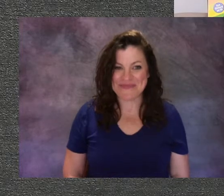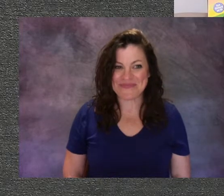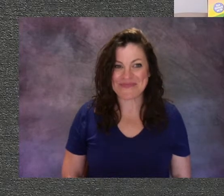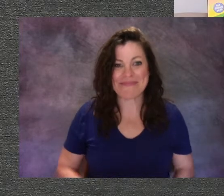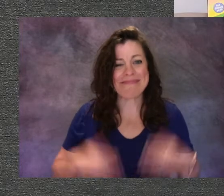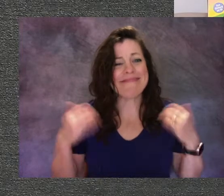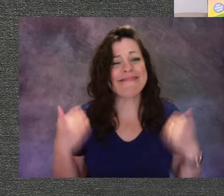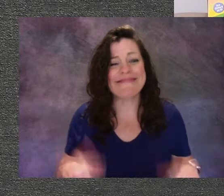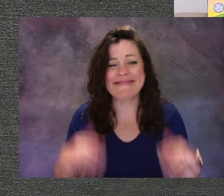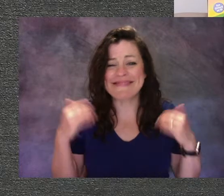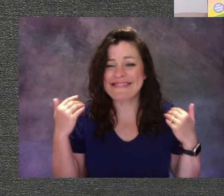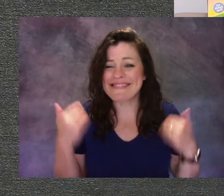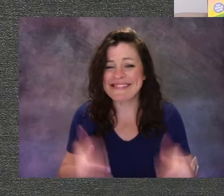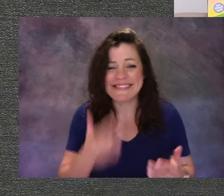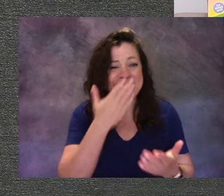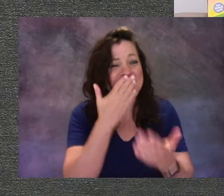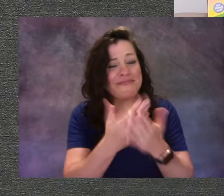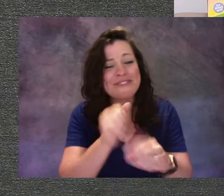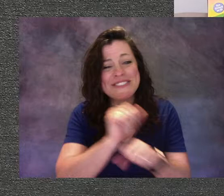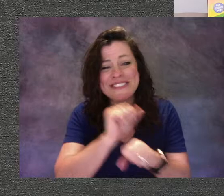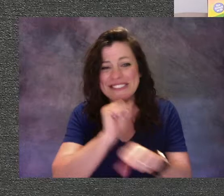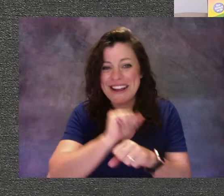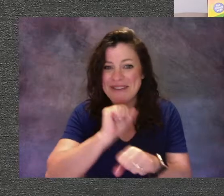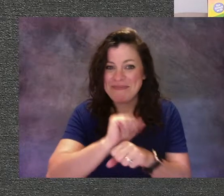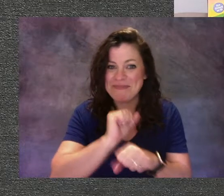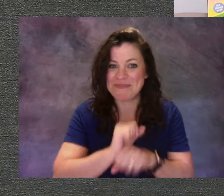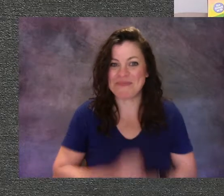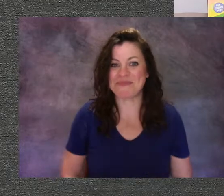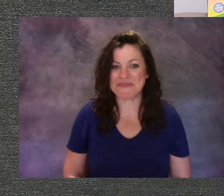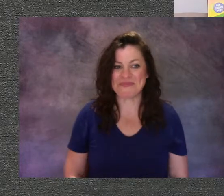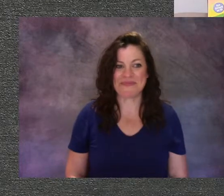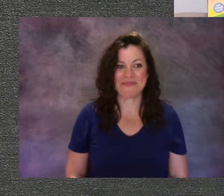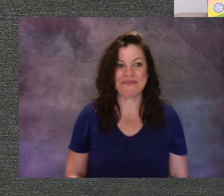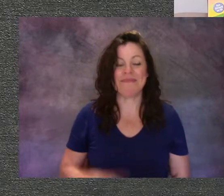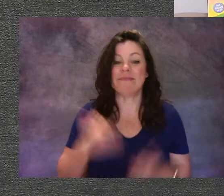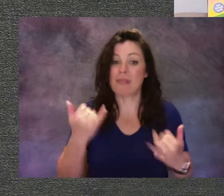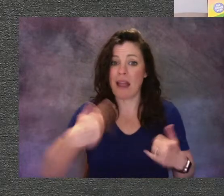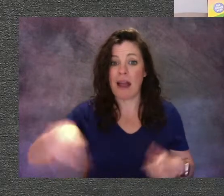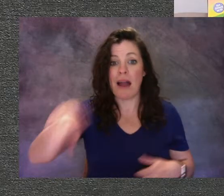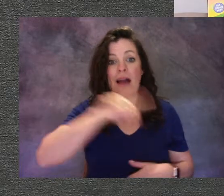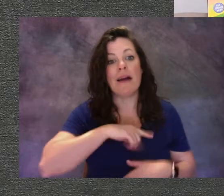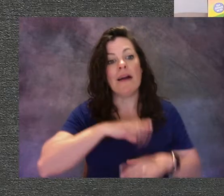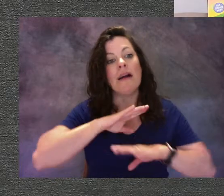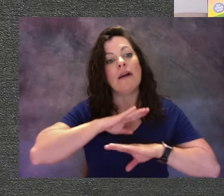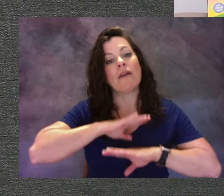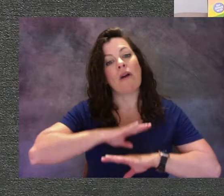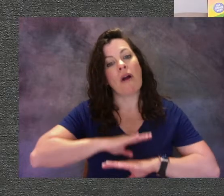Okay, great job! Okay, you should be nice and calm now, and ready to learn.